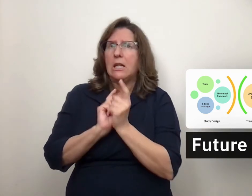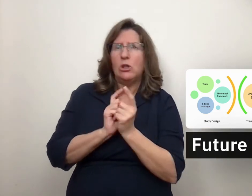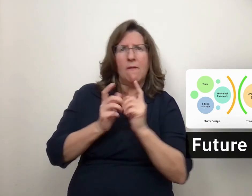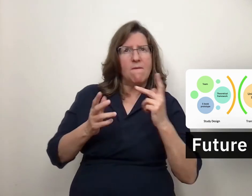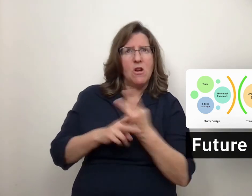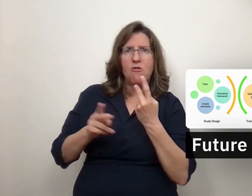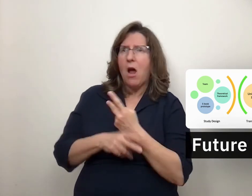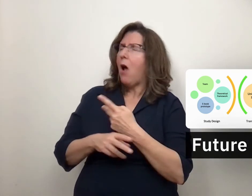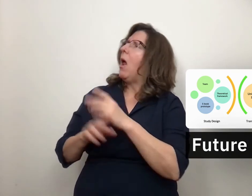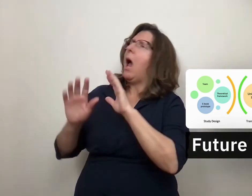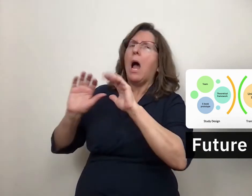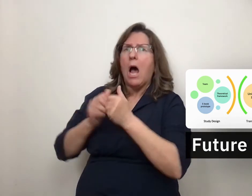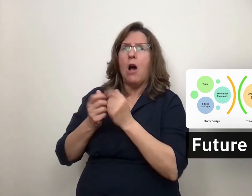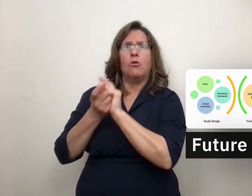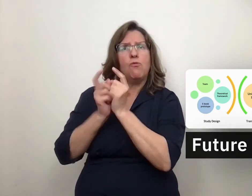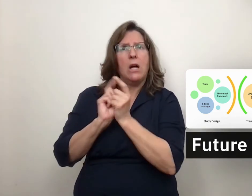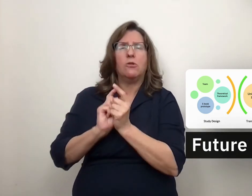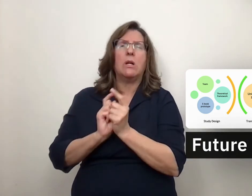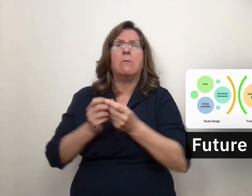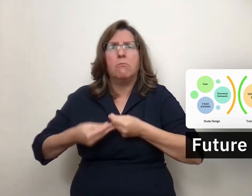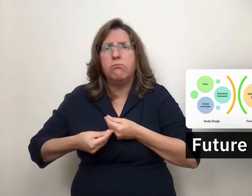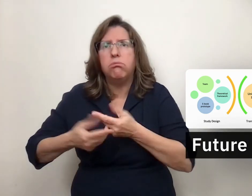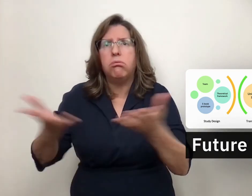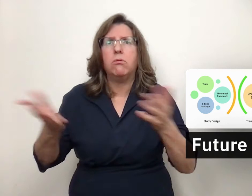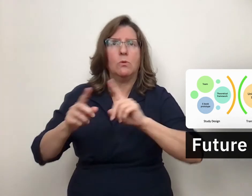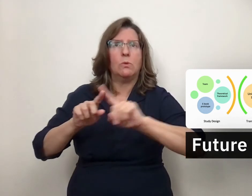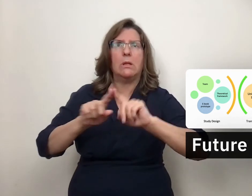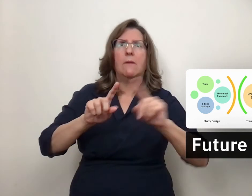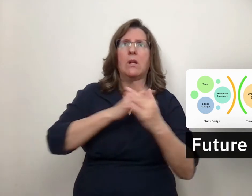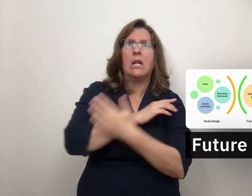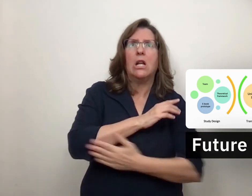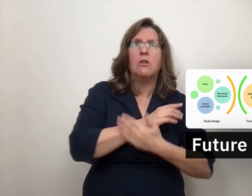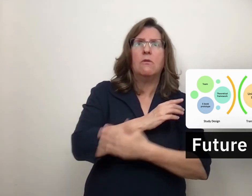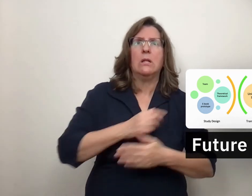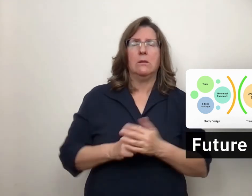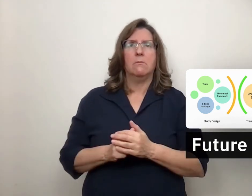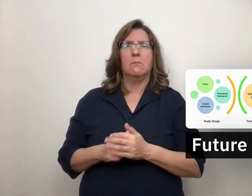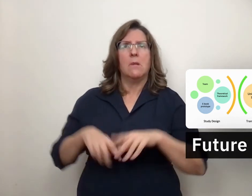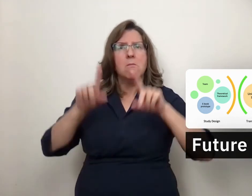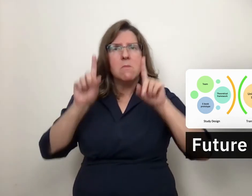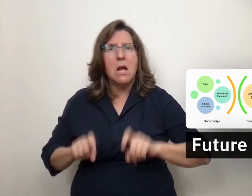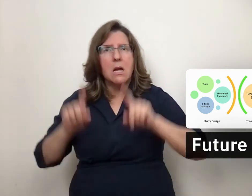What steps need to be taken to translate this knowledge to other countries?